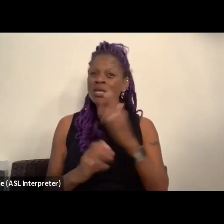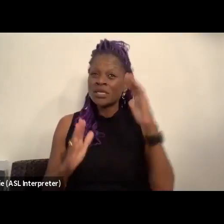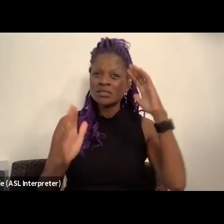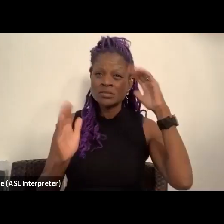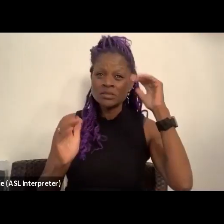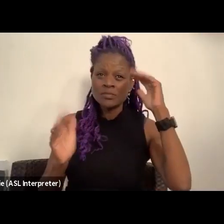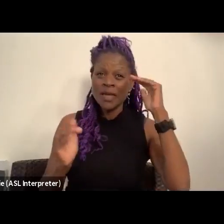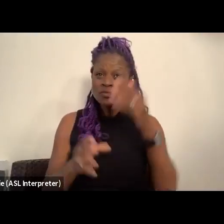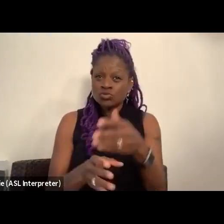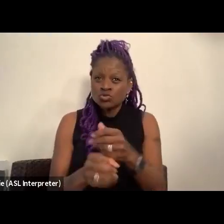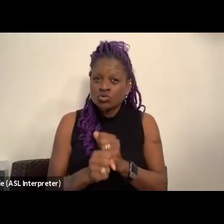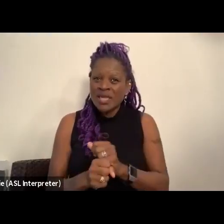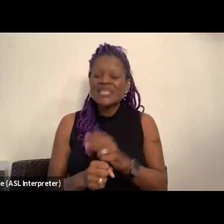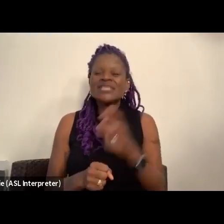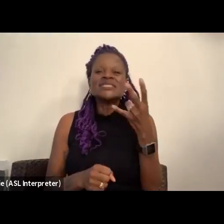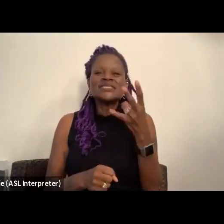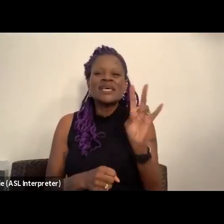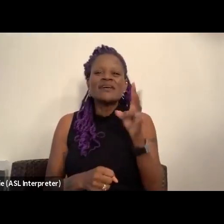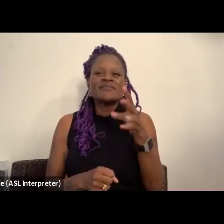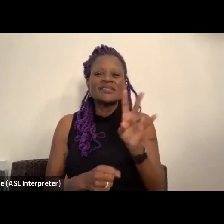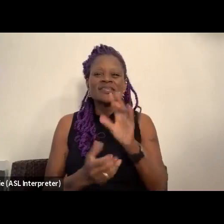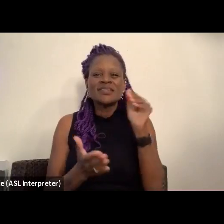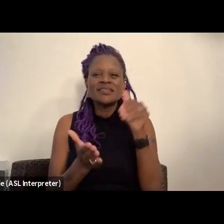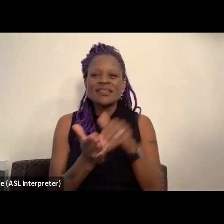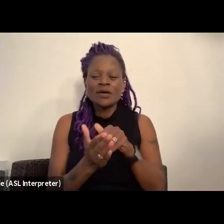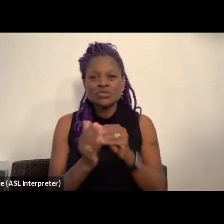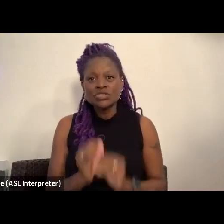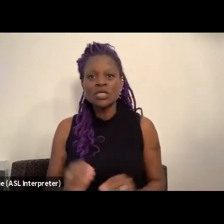and second doses combined in the coming week, and in addition to that,